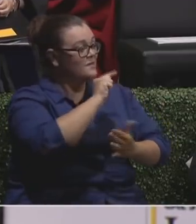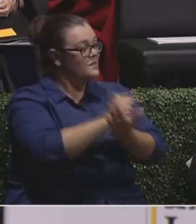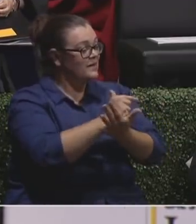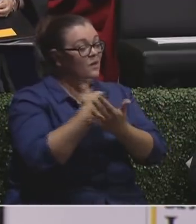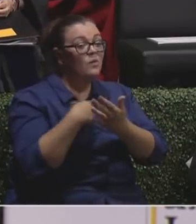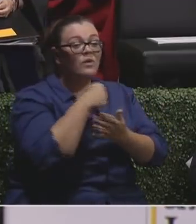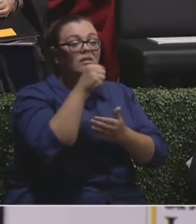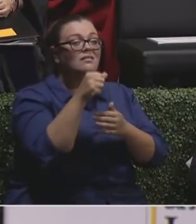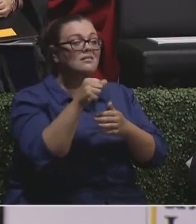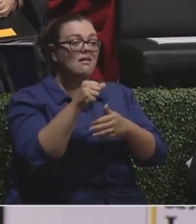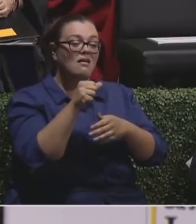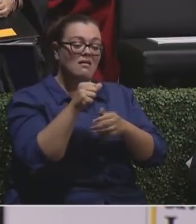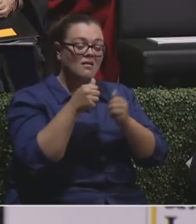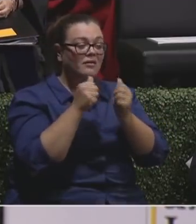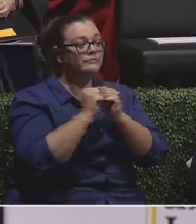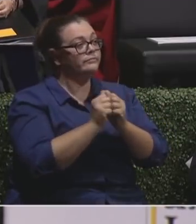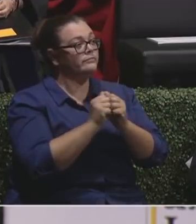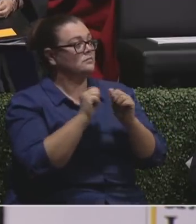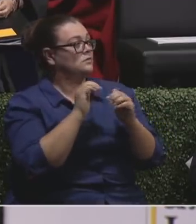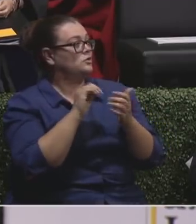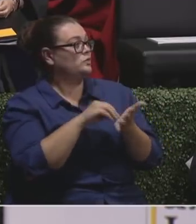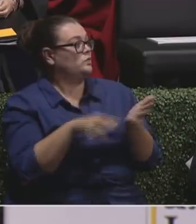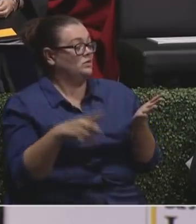" REMEMBER, ONCE WE BREAK THROUGH THE SYSTEM AND WALK ACROSS A STAGE LIKE THIS, WE ARE NO LONGER WALKING IN THE